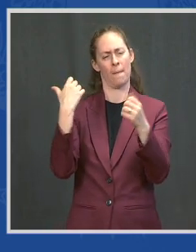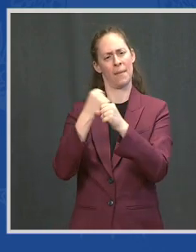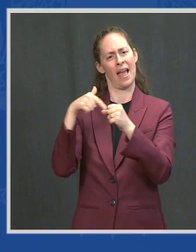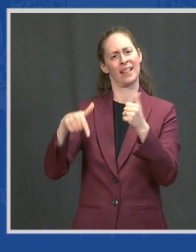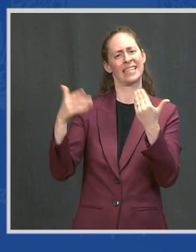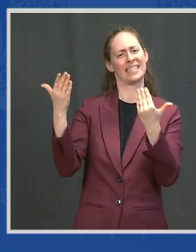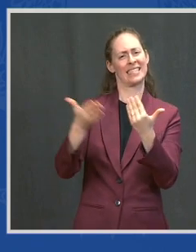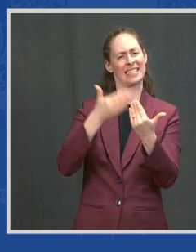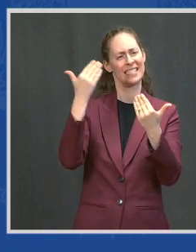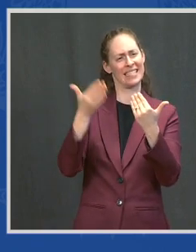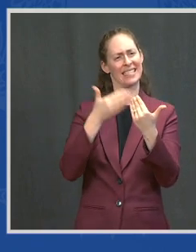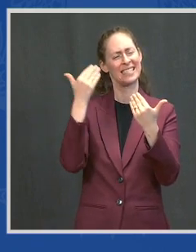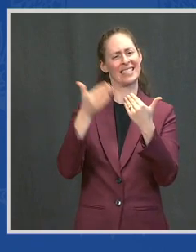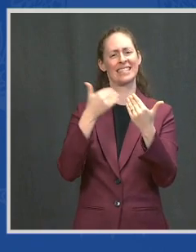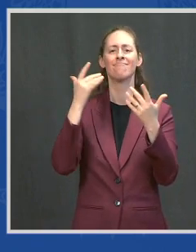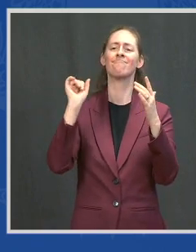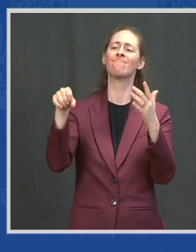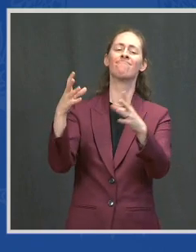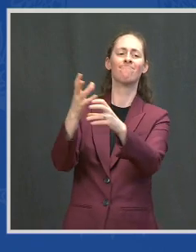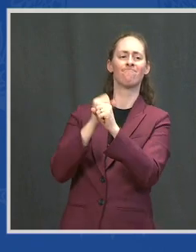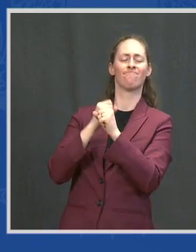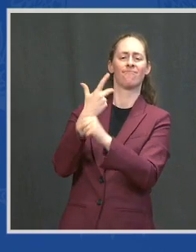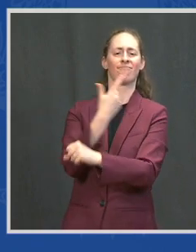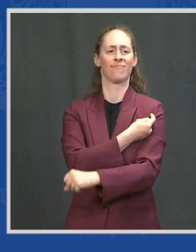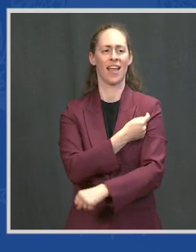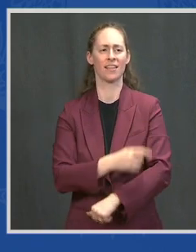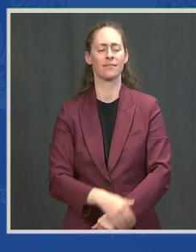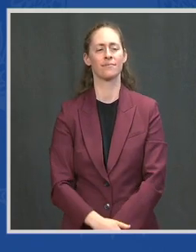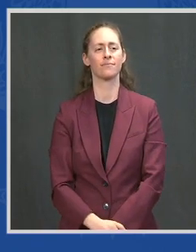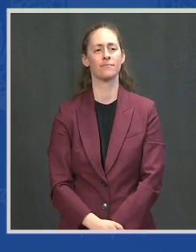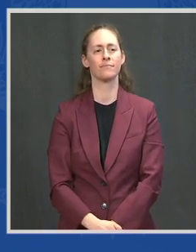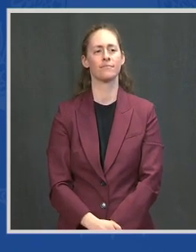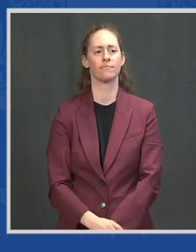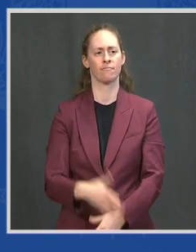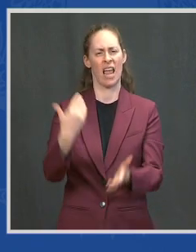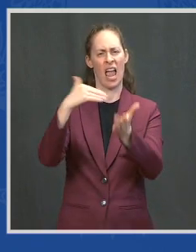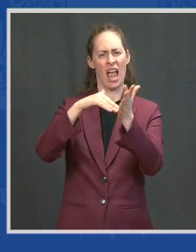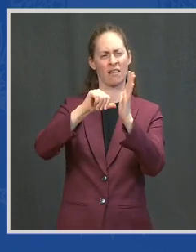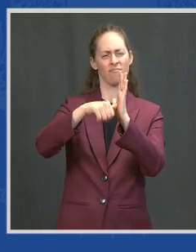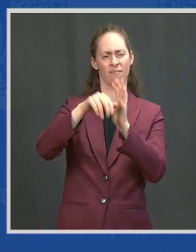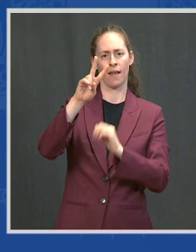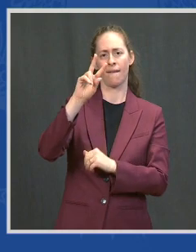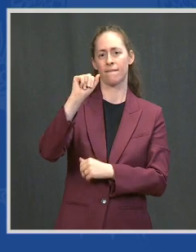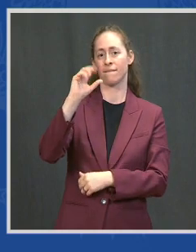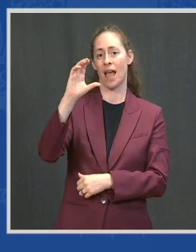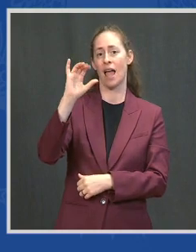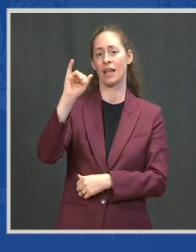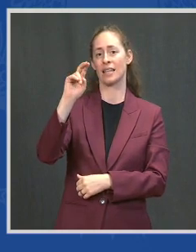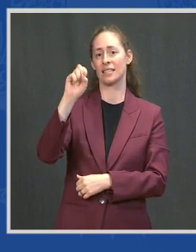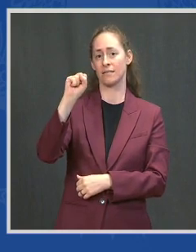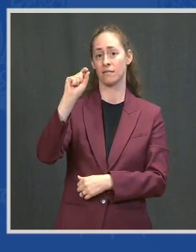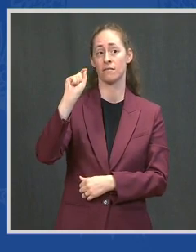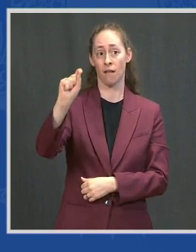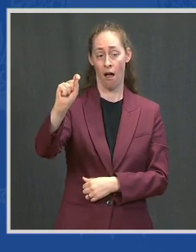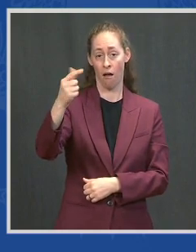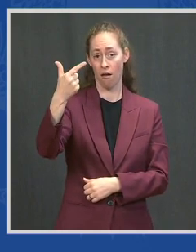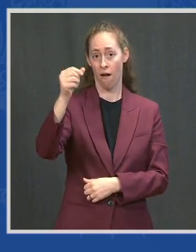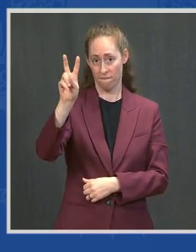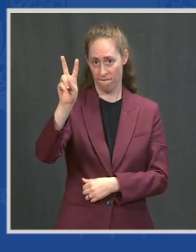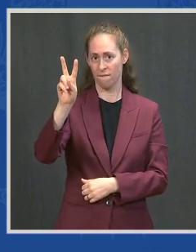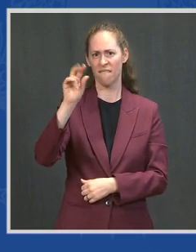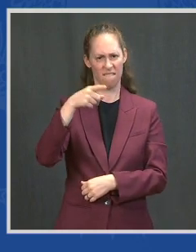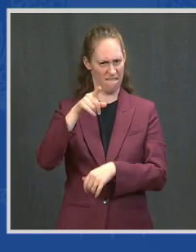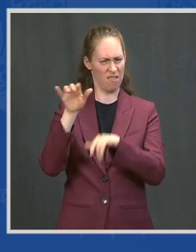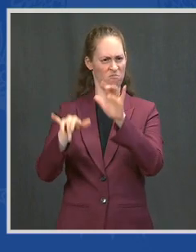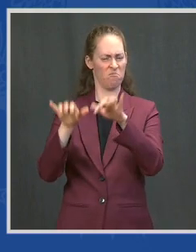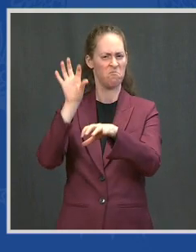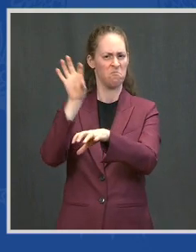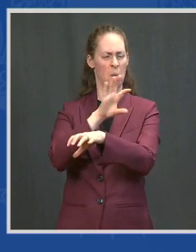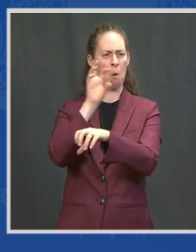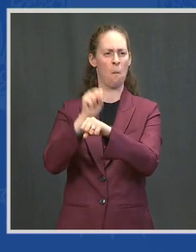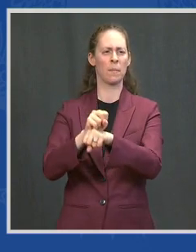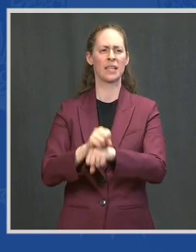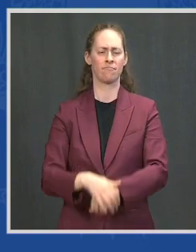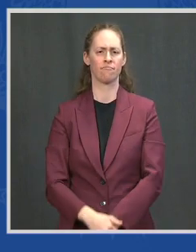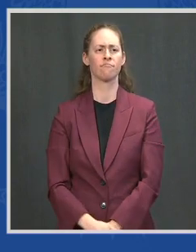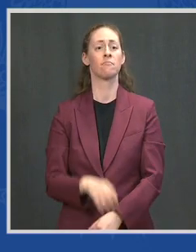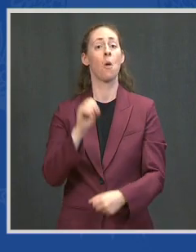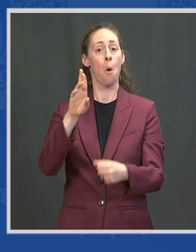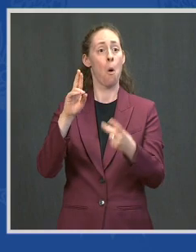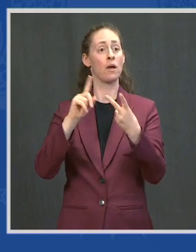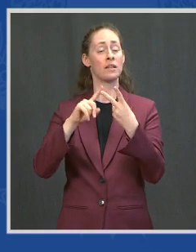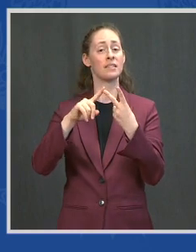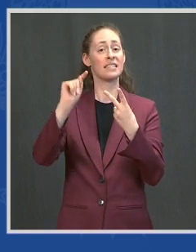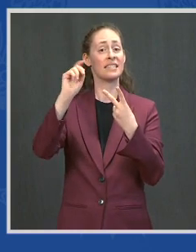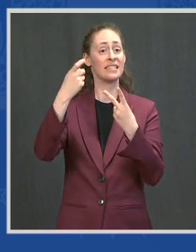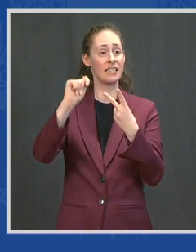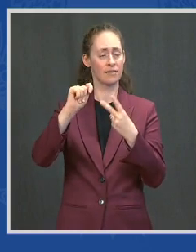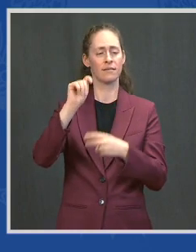Visit vaccines.gov or text to -- text your zip code to 438829.